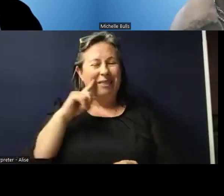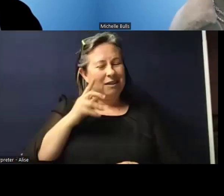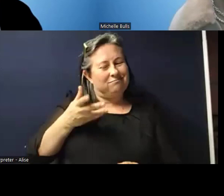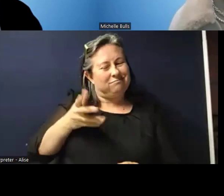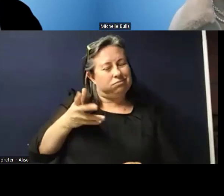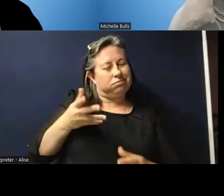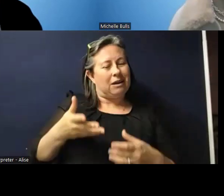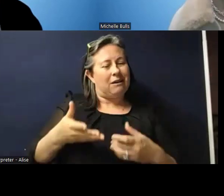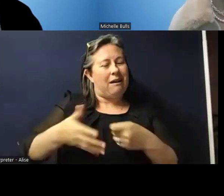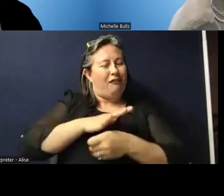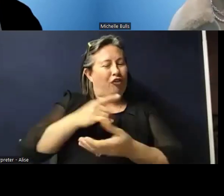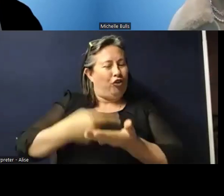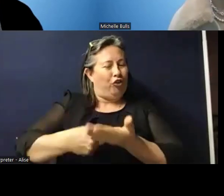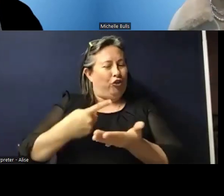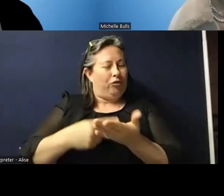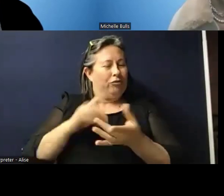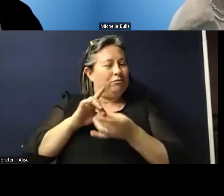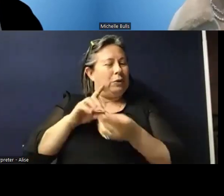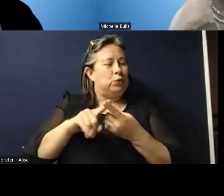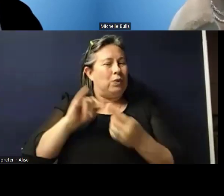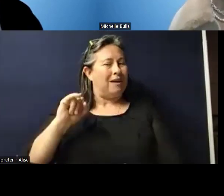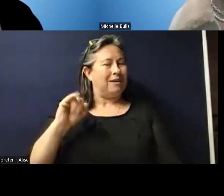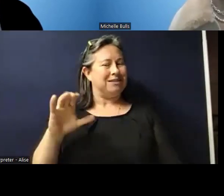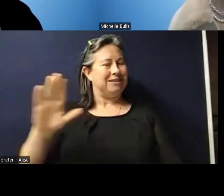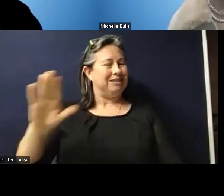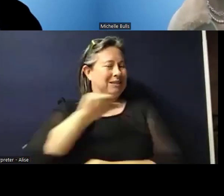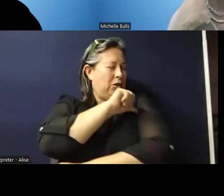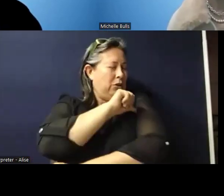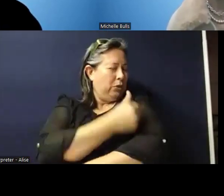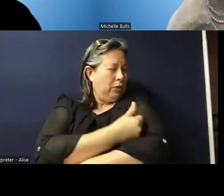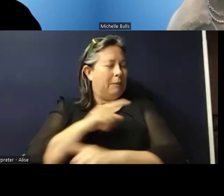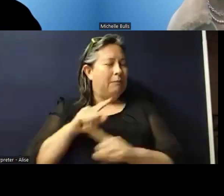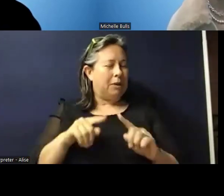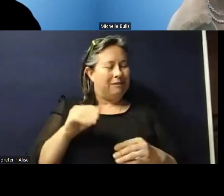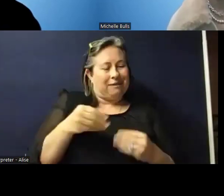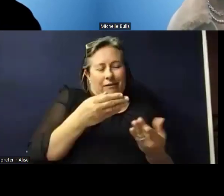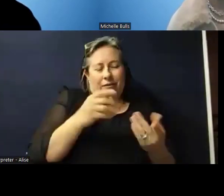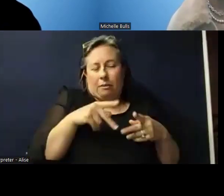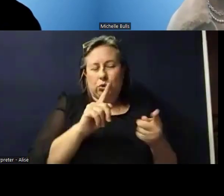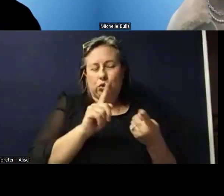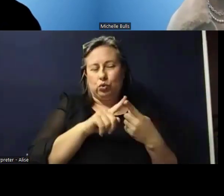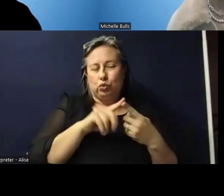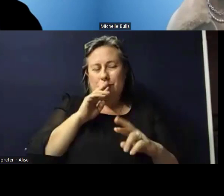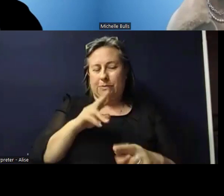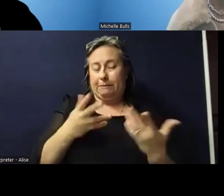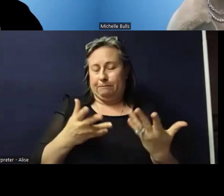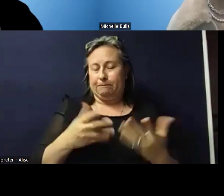in terms of the IC ... Michelle Bulls: Yeah. Kasima Garst: ... authority, but just want to give you the opportunity to respond. Michelle Bulls: Yeah.